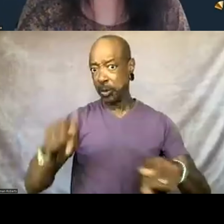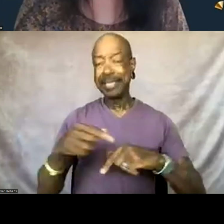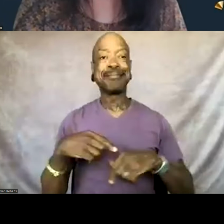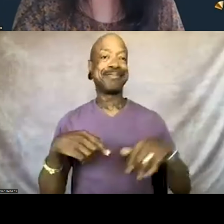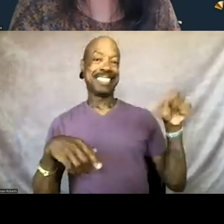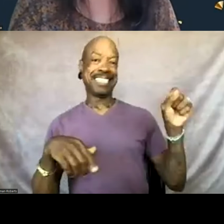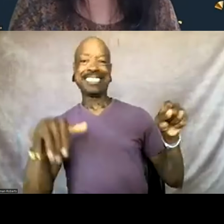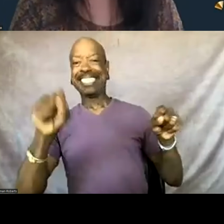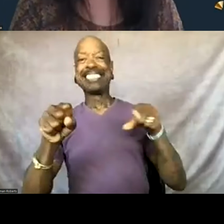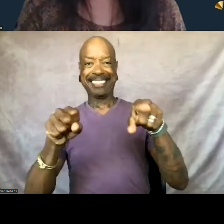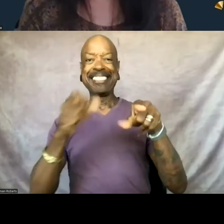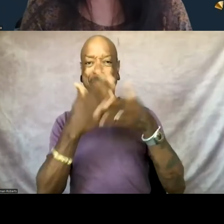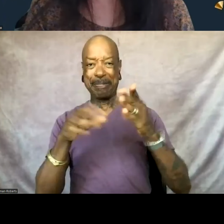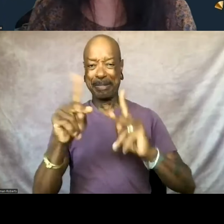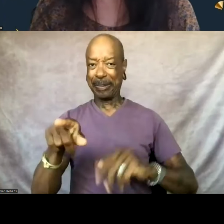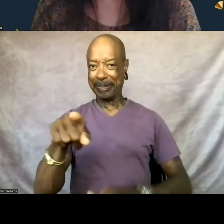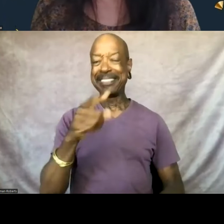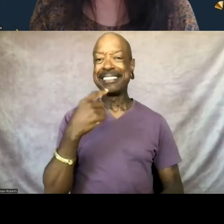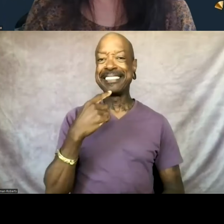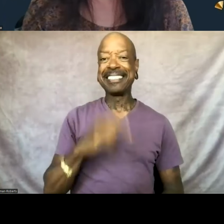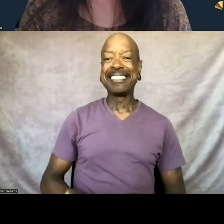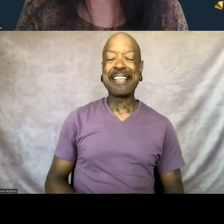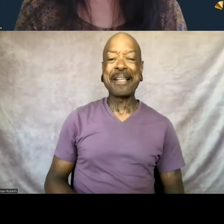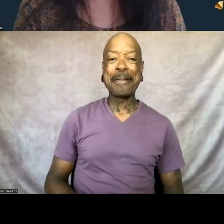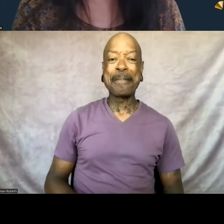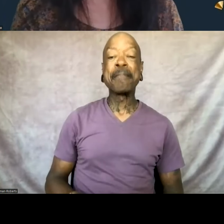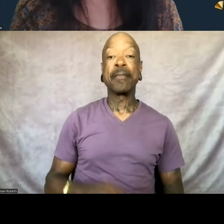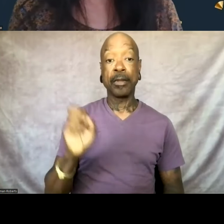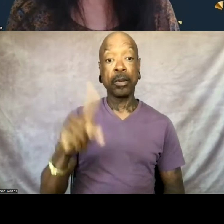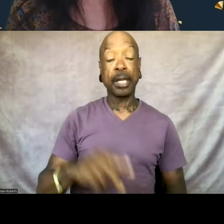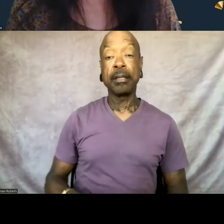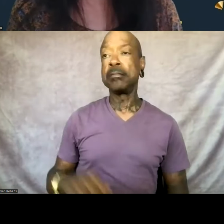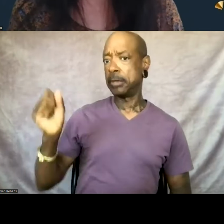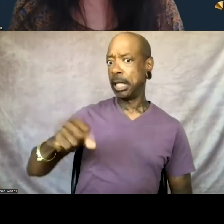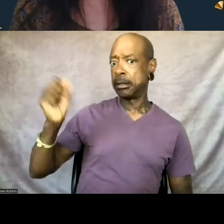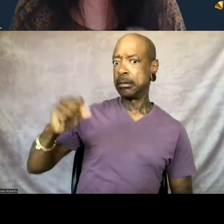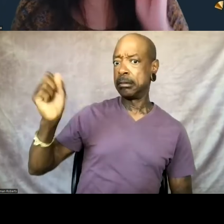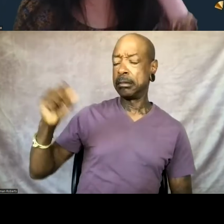just unmute yourself and shout yes if you thought that was a huge problem. » Yes.